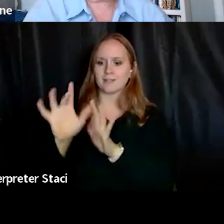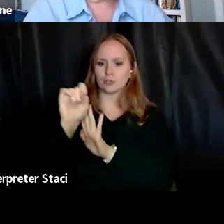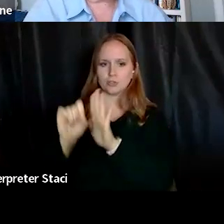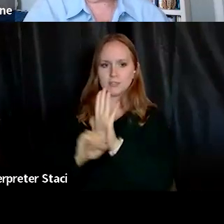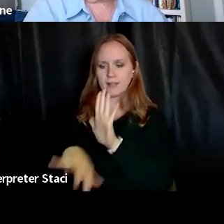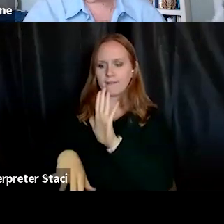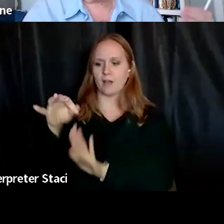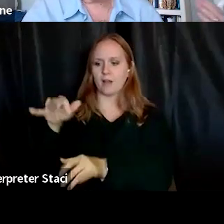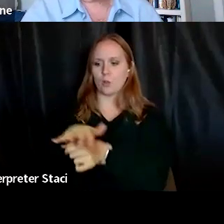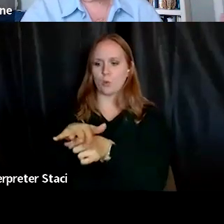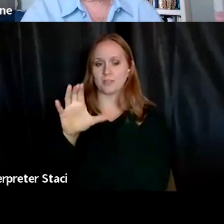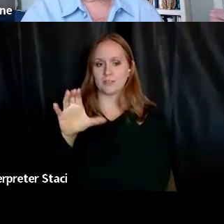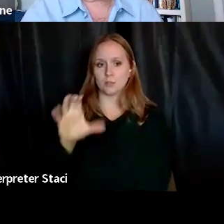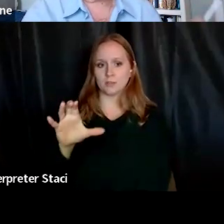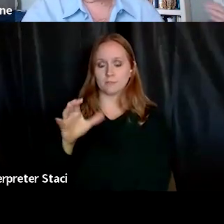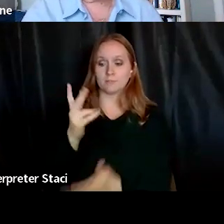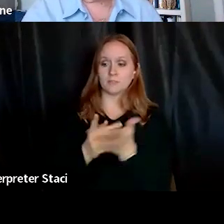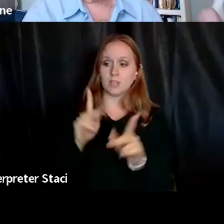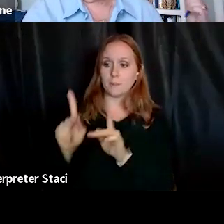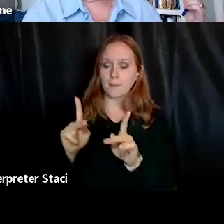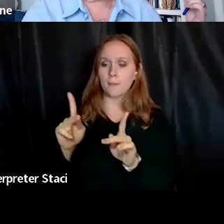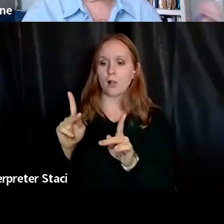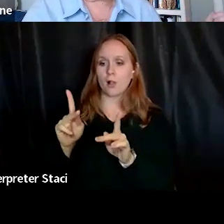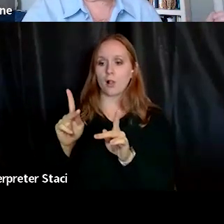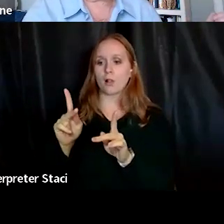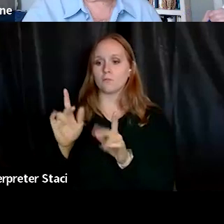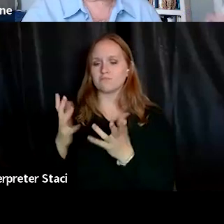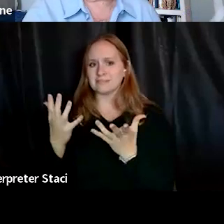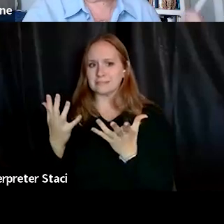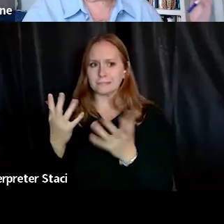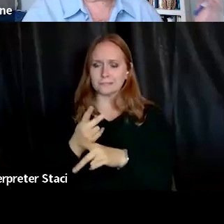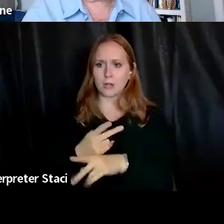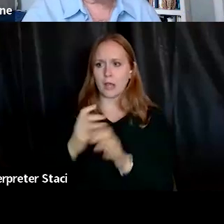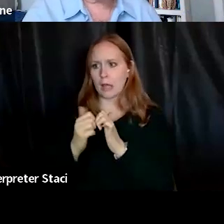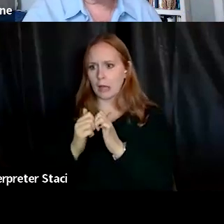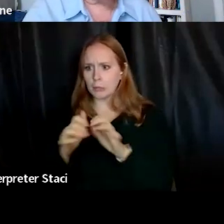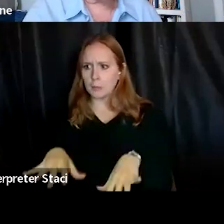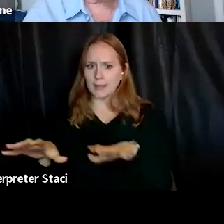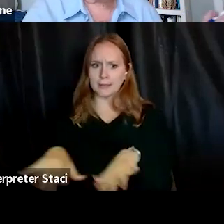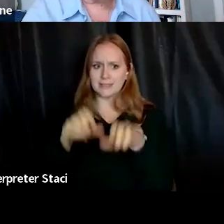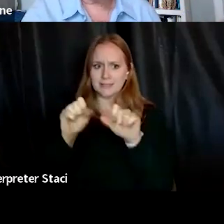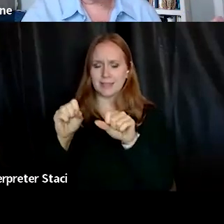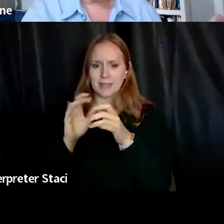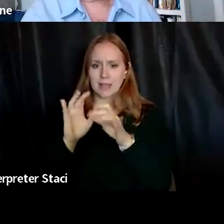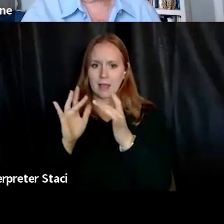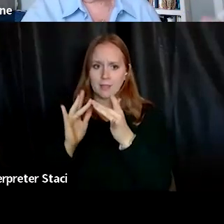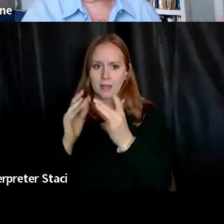Some folks are finding out how can I, you know, take the online course or find out who my SOAR TA center liaison is. Like Sametra.